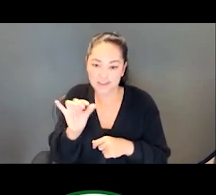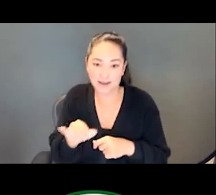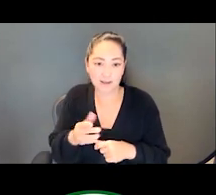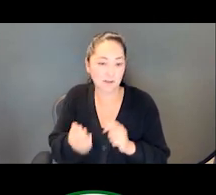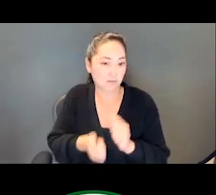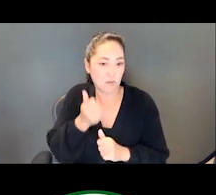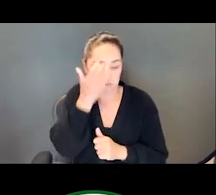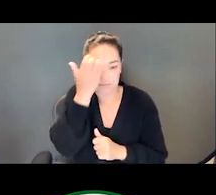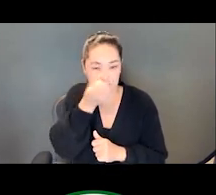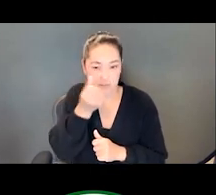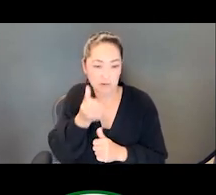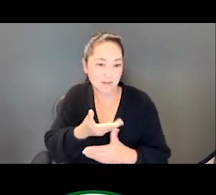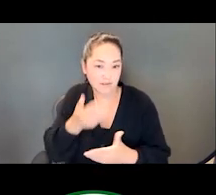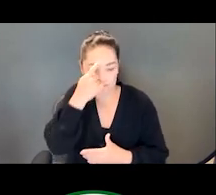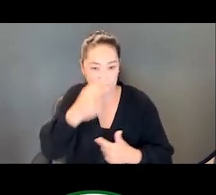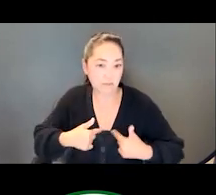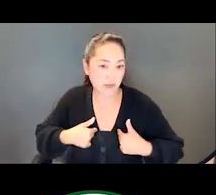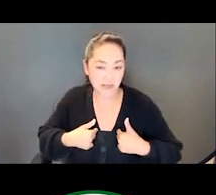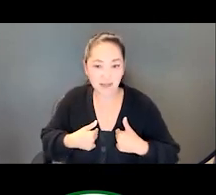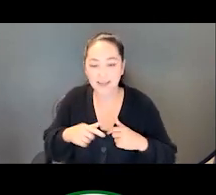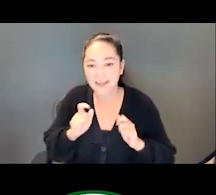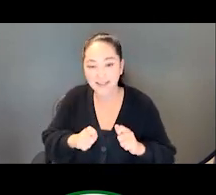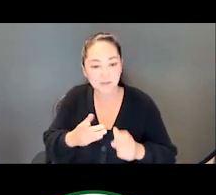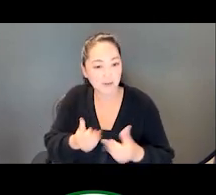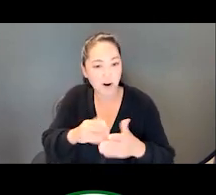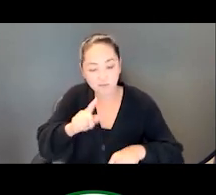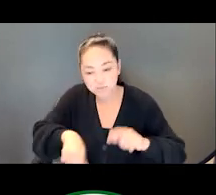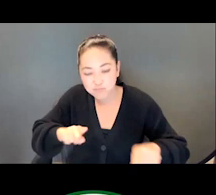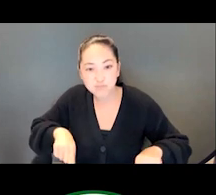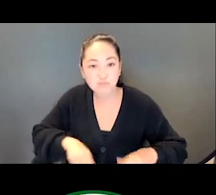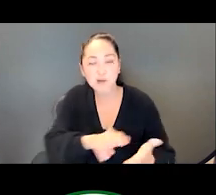Photos go a million miles with description so that people who have limited or low vision